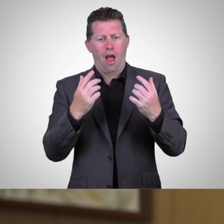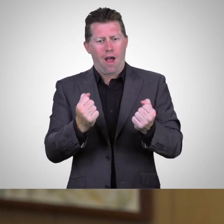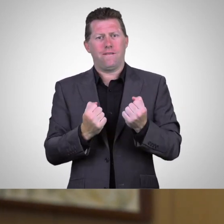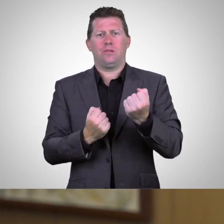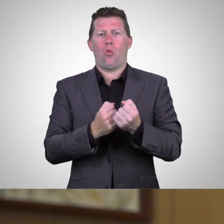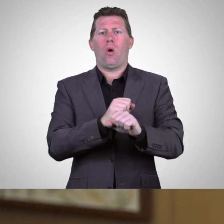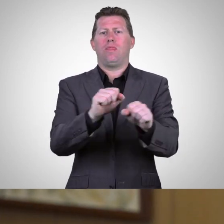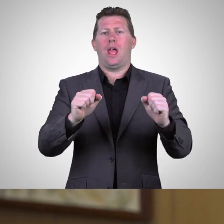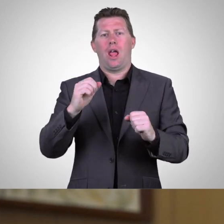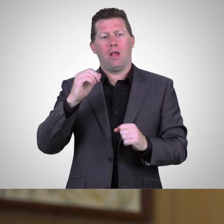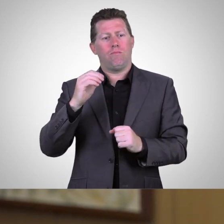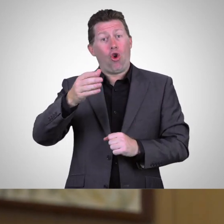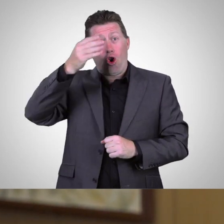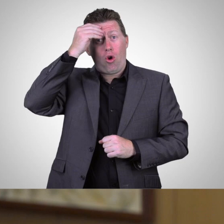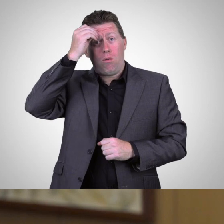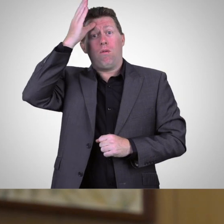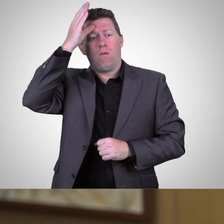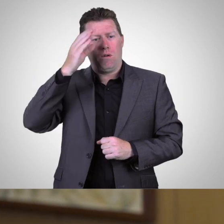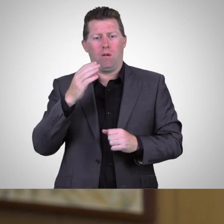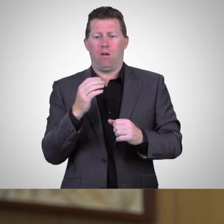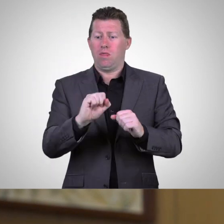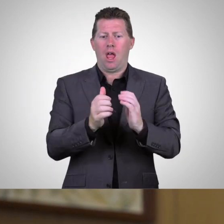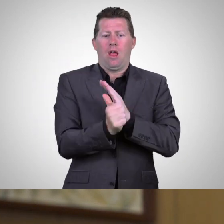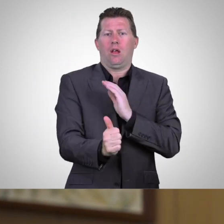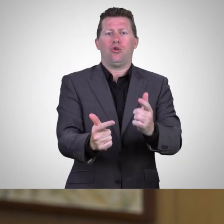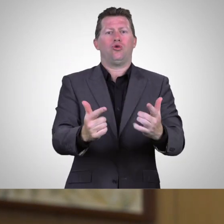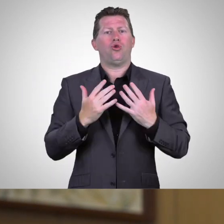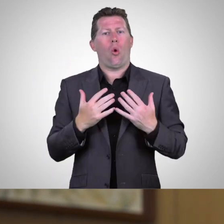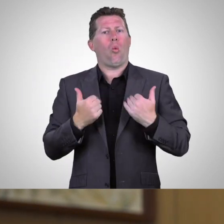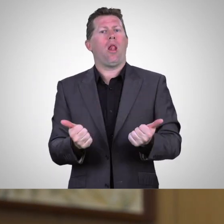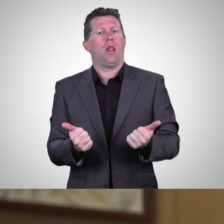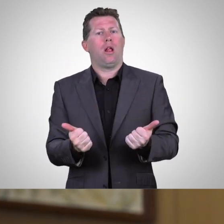learn and to demonstrate their capabilities in the ways in which they are able to.